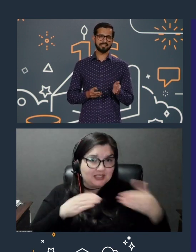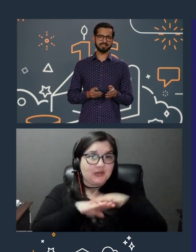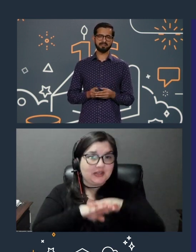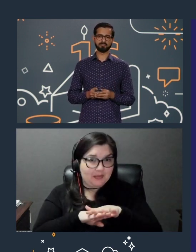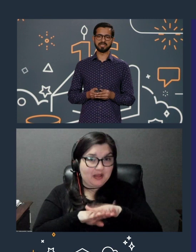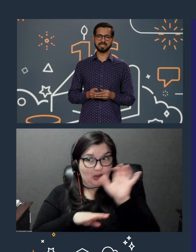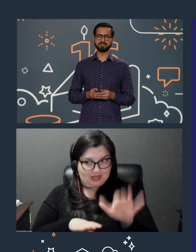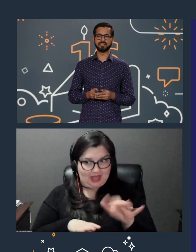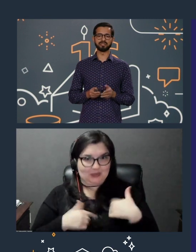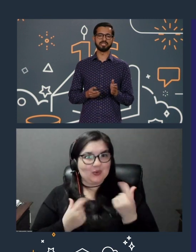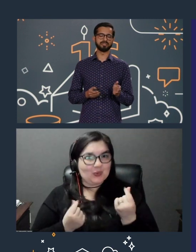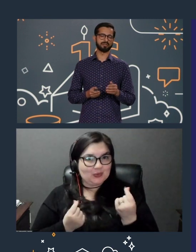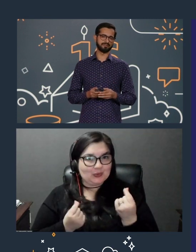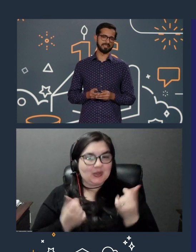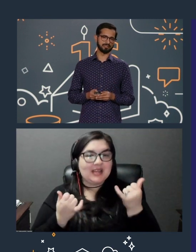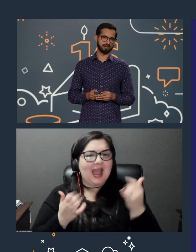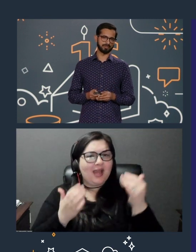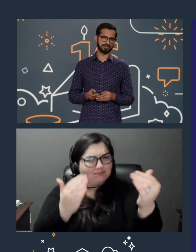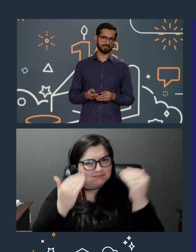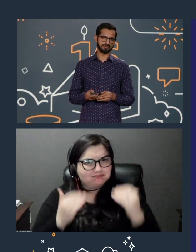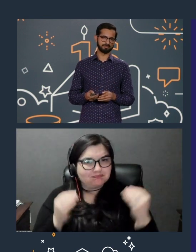Let's dive a bit deeper into each one of these options.